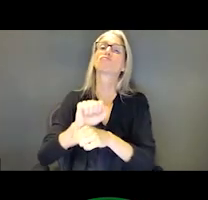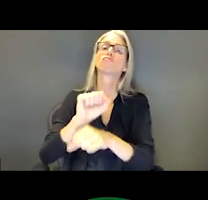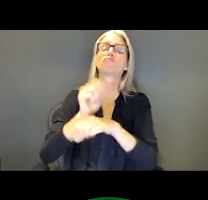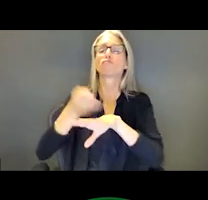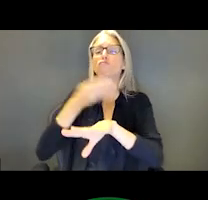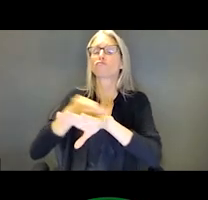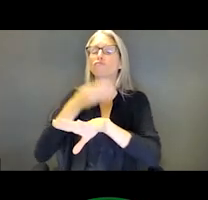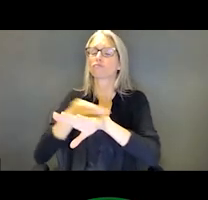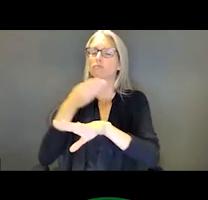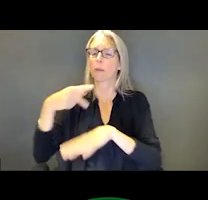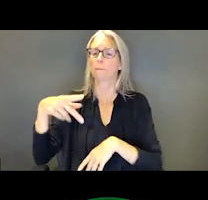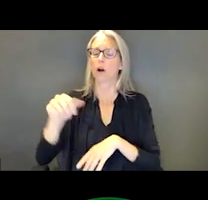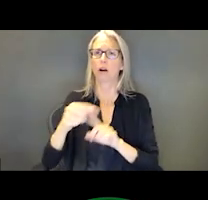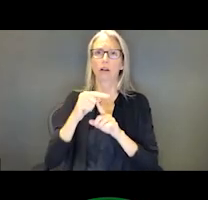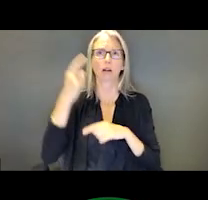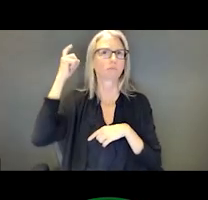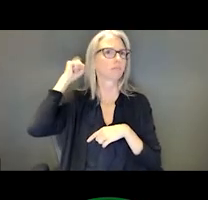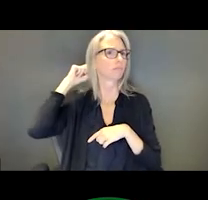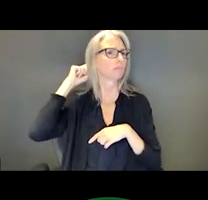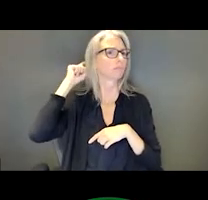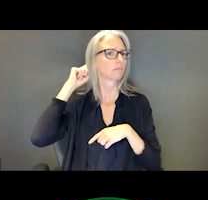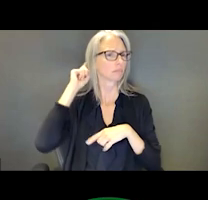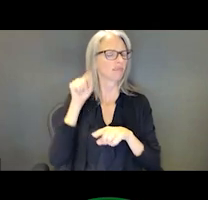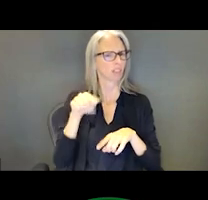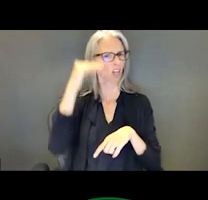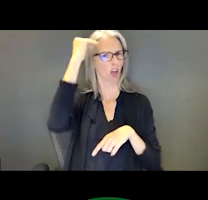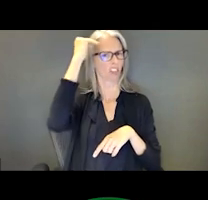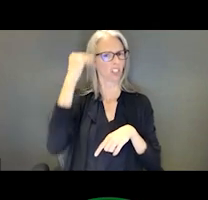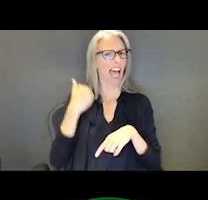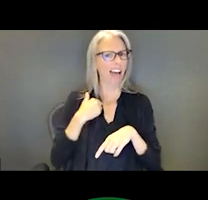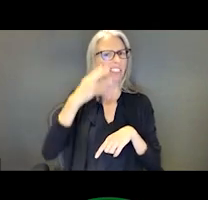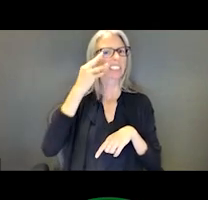experiences alongside of the part facility.